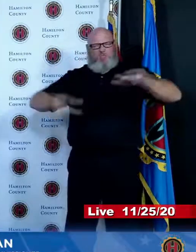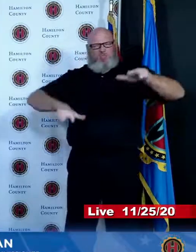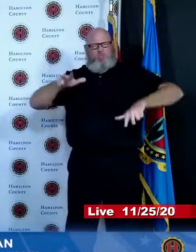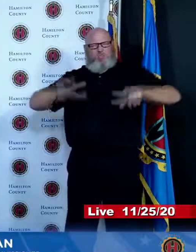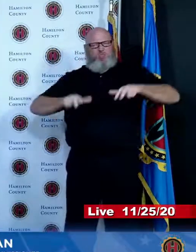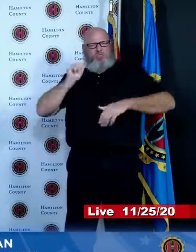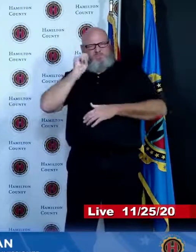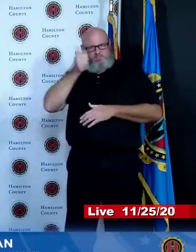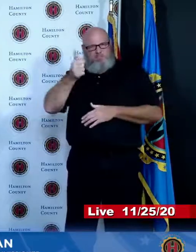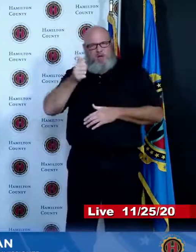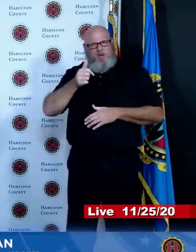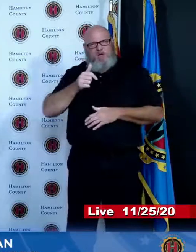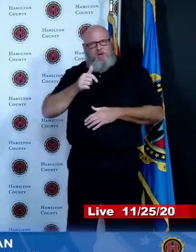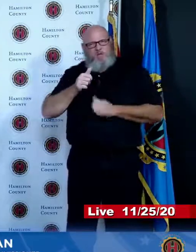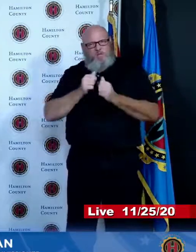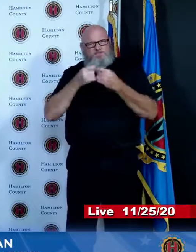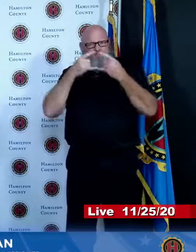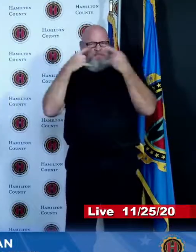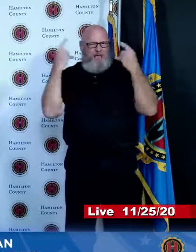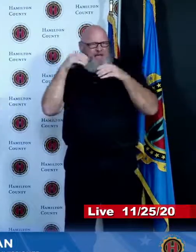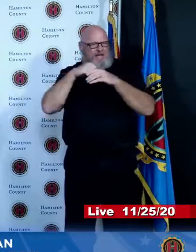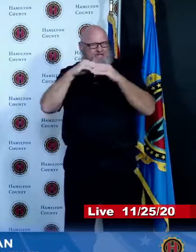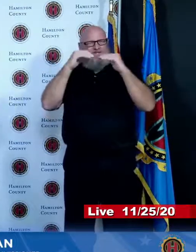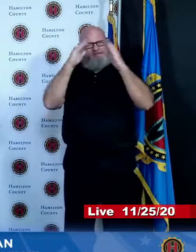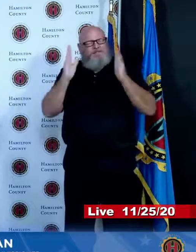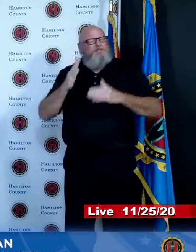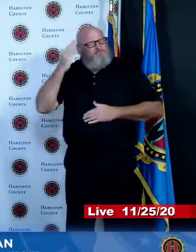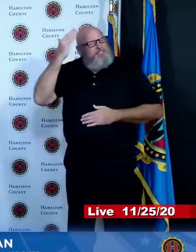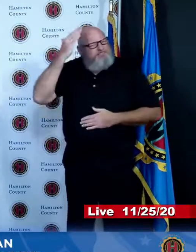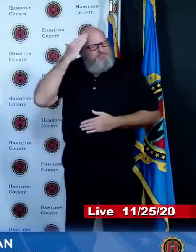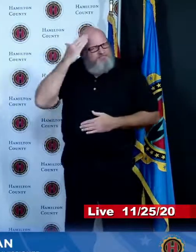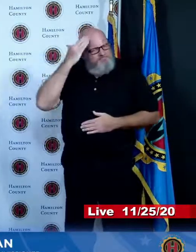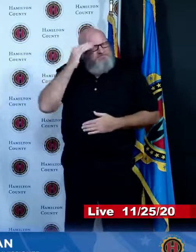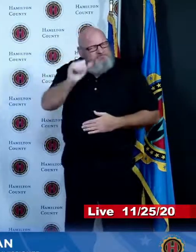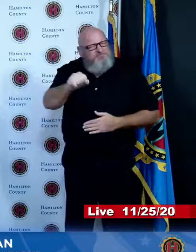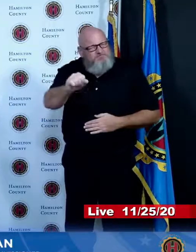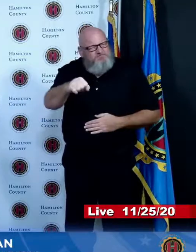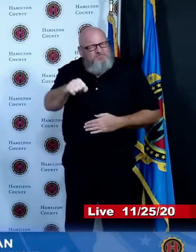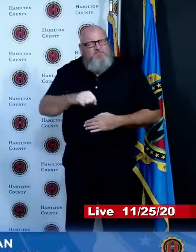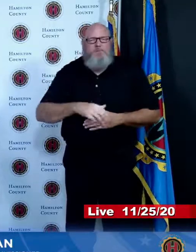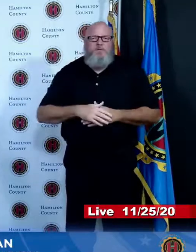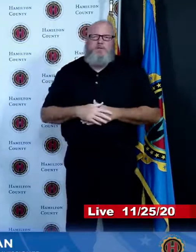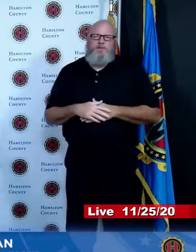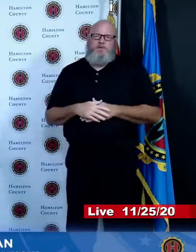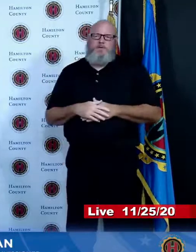in sight there's an opportunity that next Thanksgiving will be back to normal so please